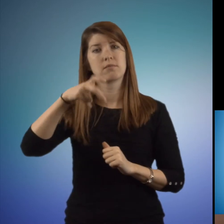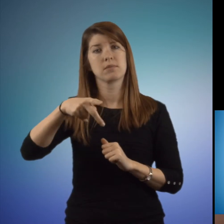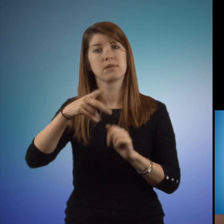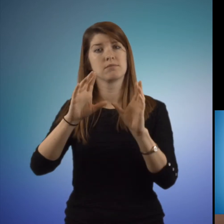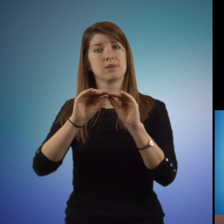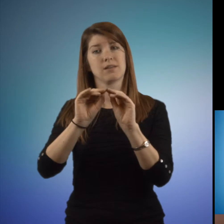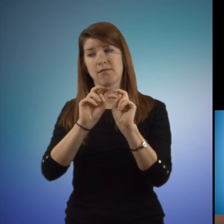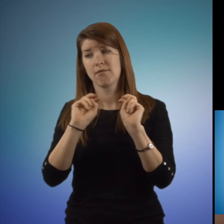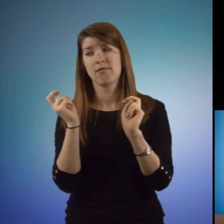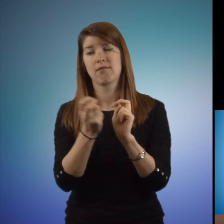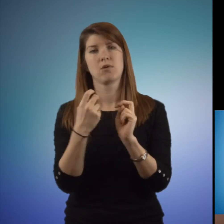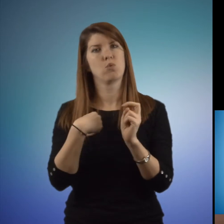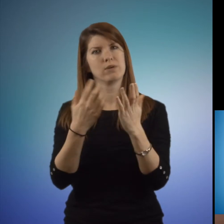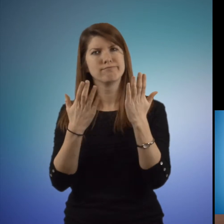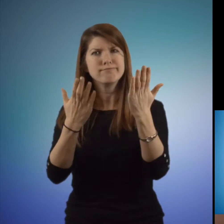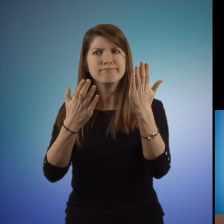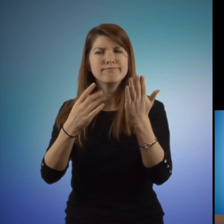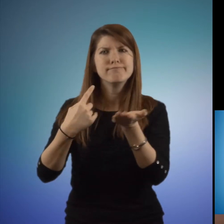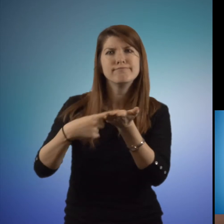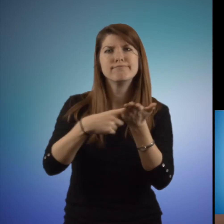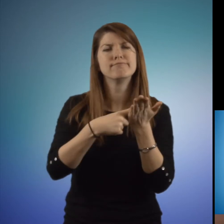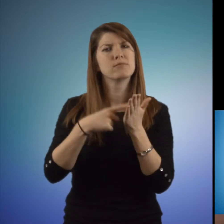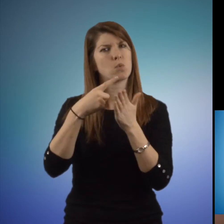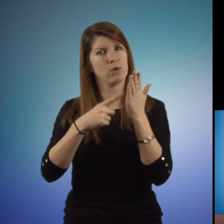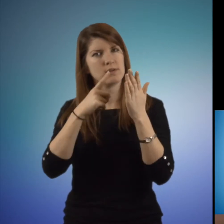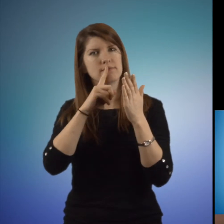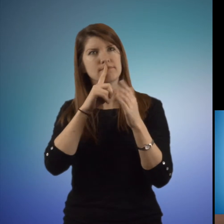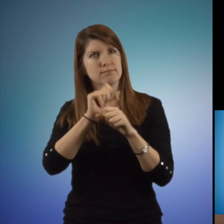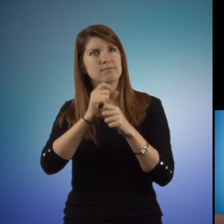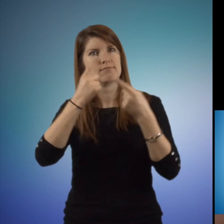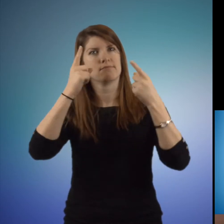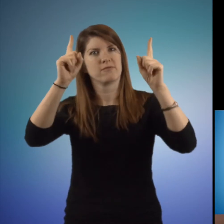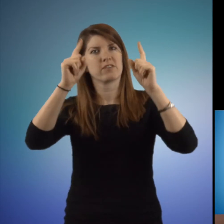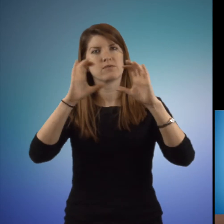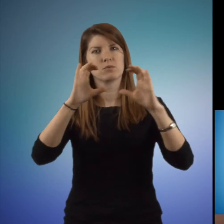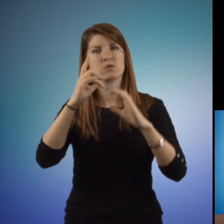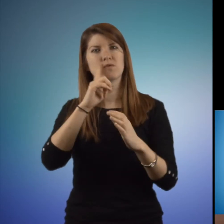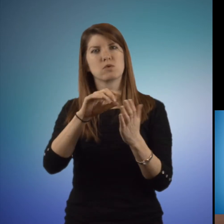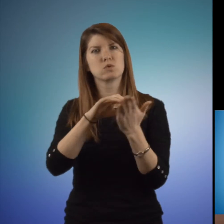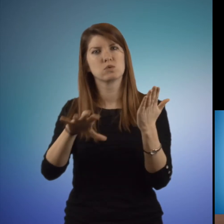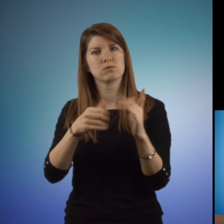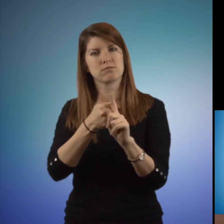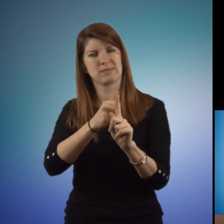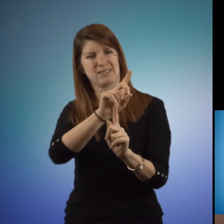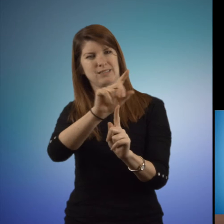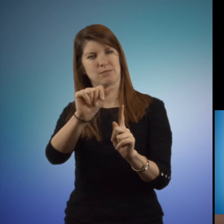up what is truly effective communication for students with disabilities under IDEA